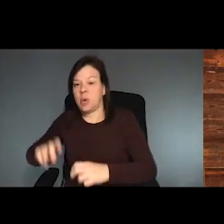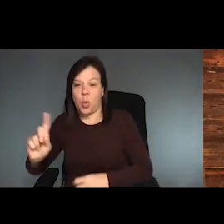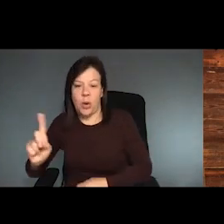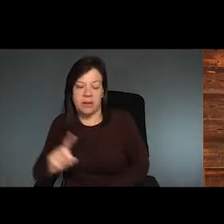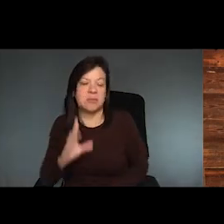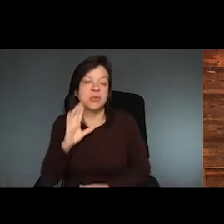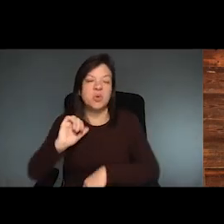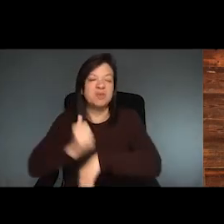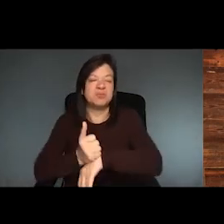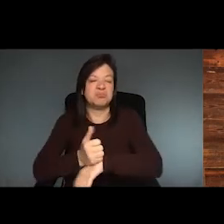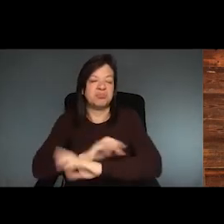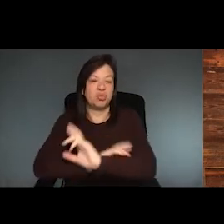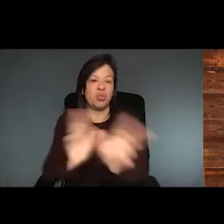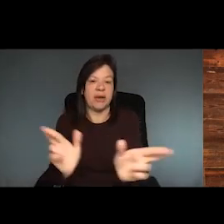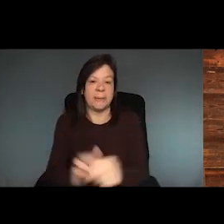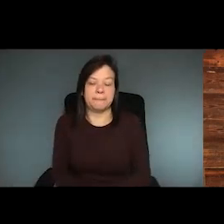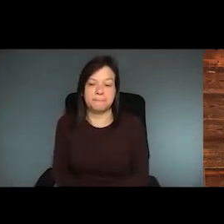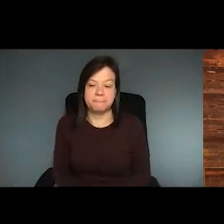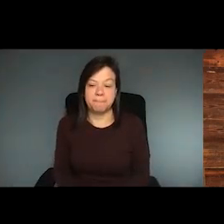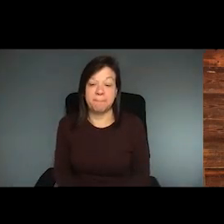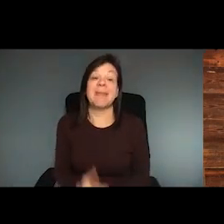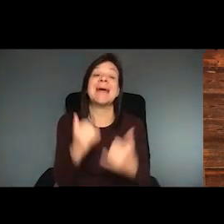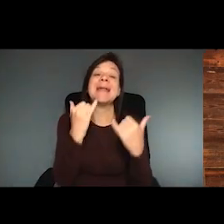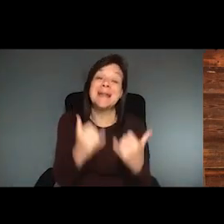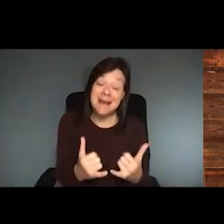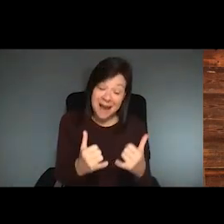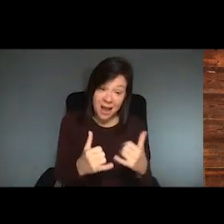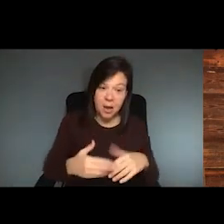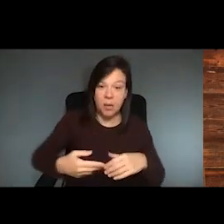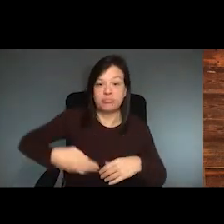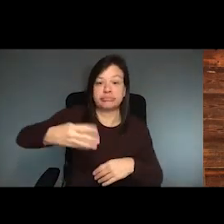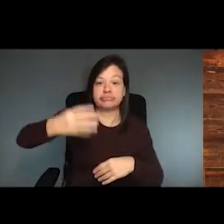NOW, WHAT I WILL DO IS I WILL GO AHEAD TO SCROLL BACK